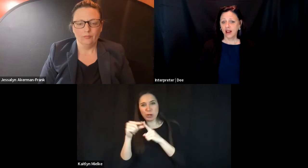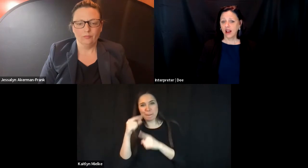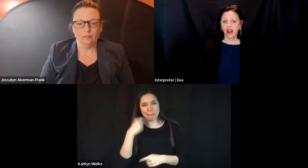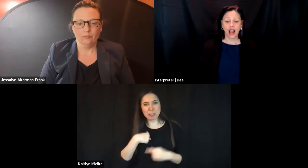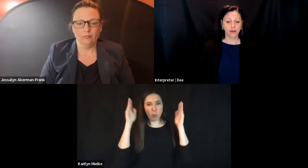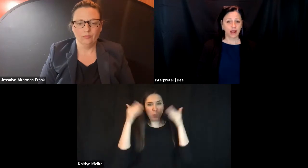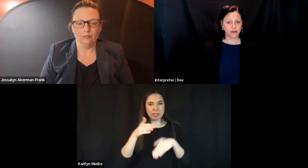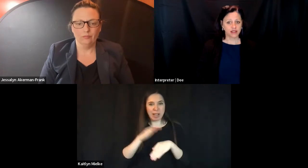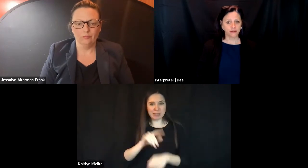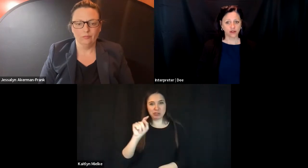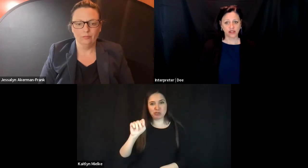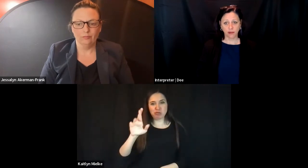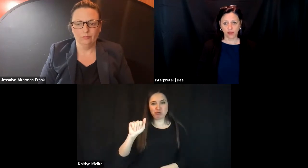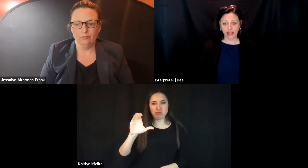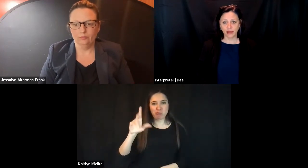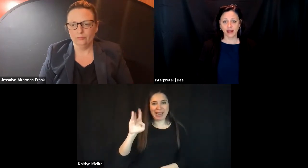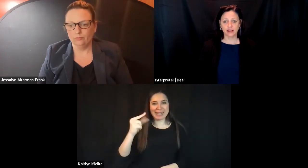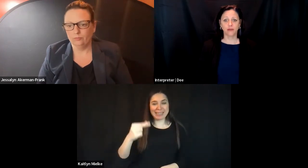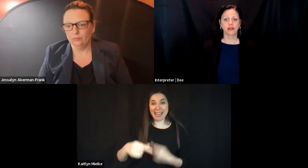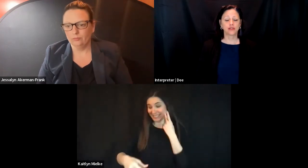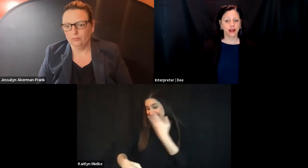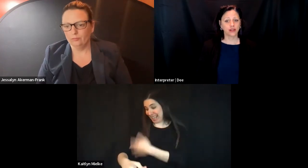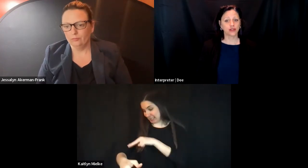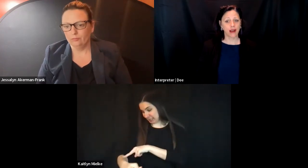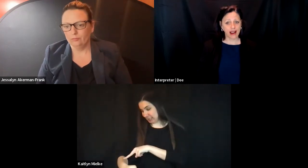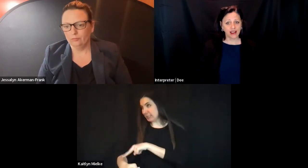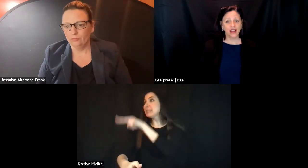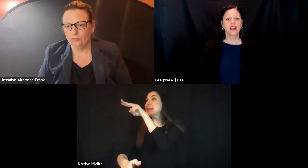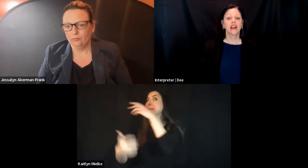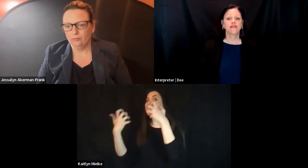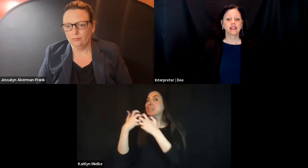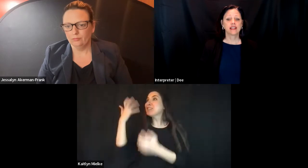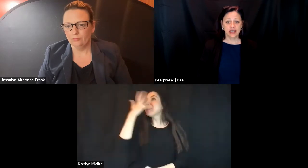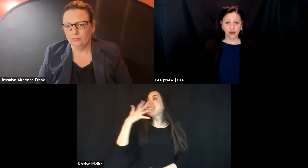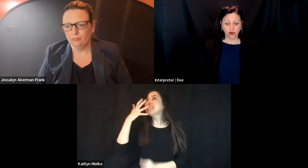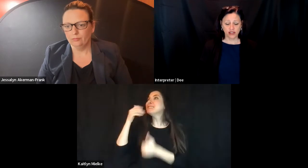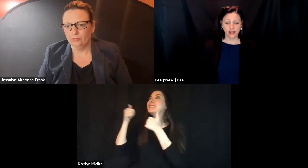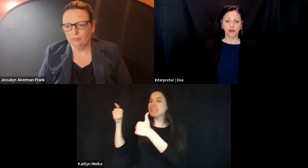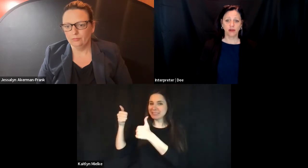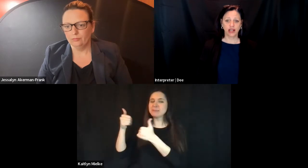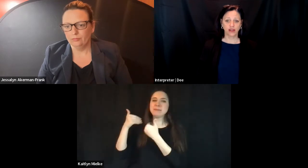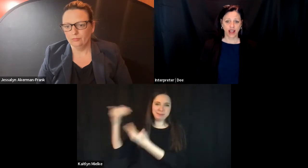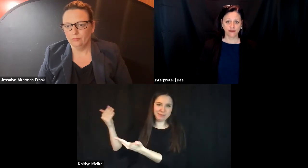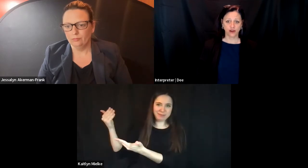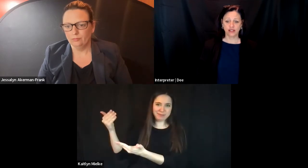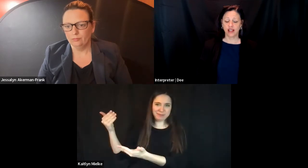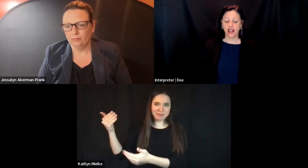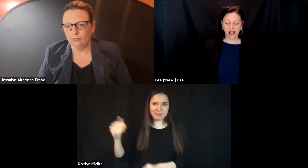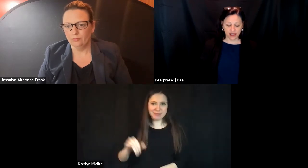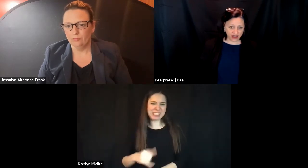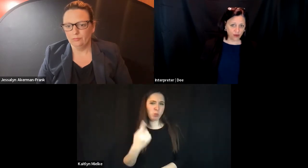So I suggest a light touch or a tap, and wait for us to see what or who is there, and then start our conversation.